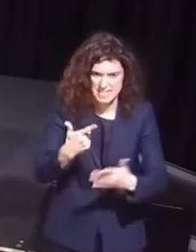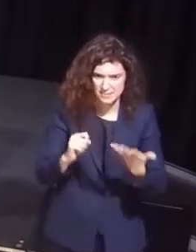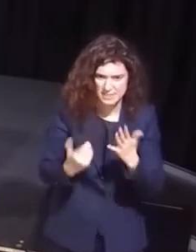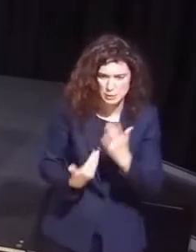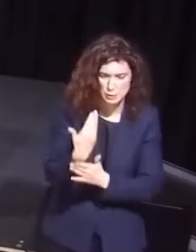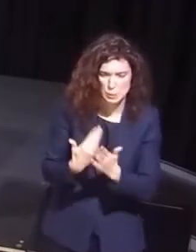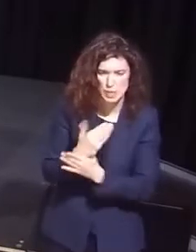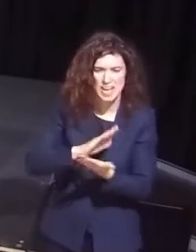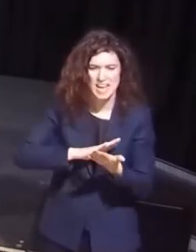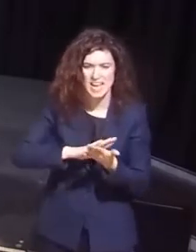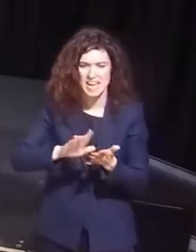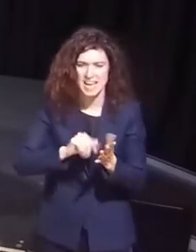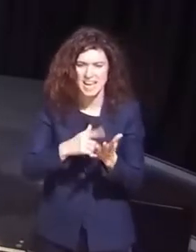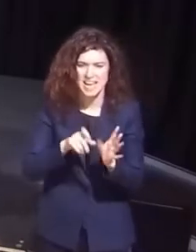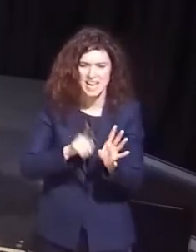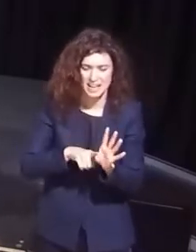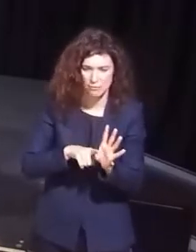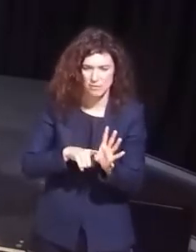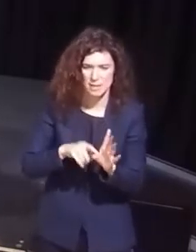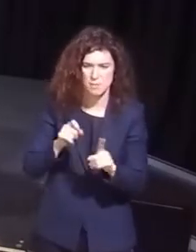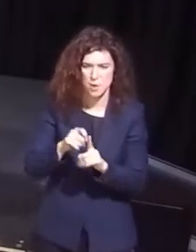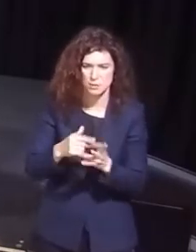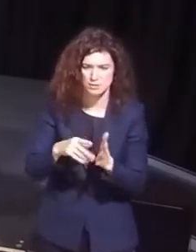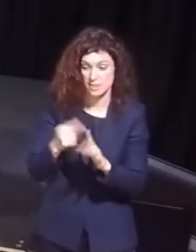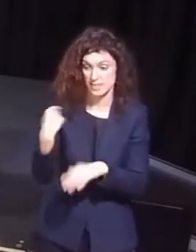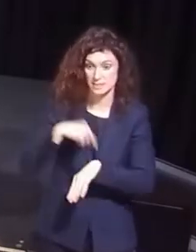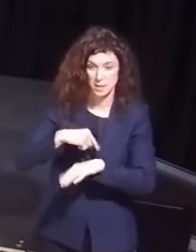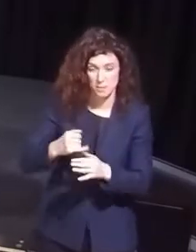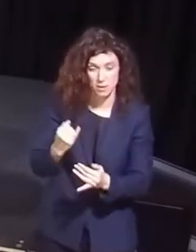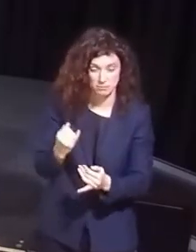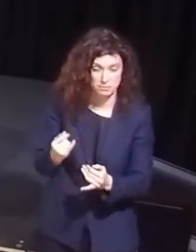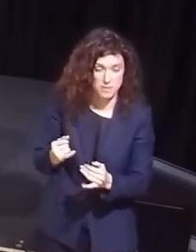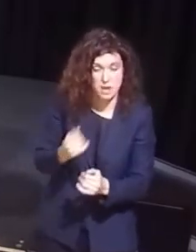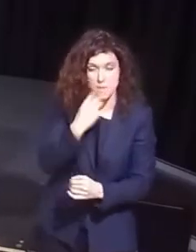as the most disabled person in the world at the time, had poems published.